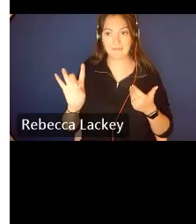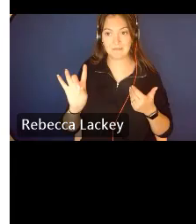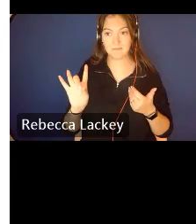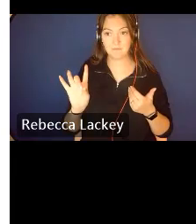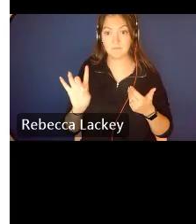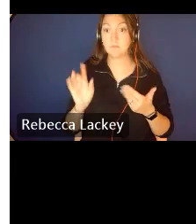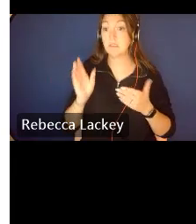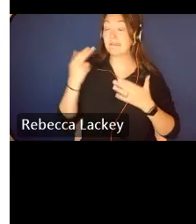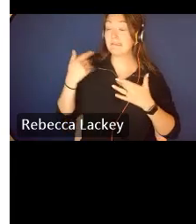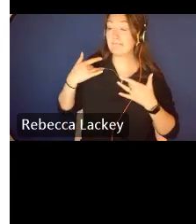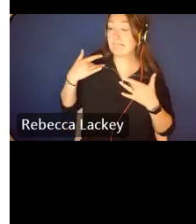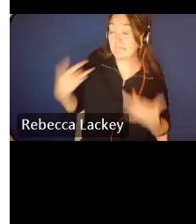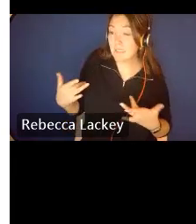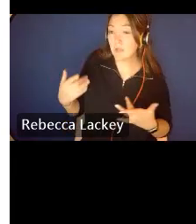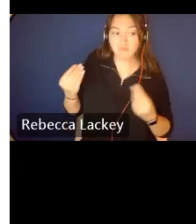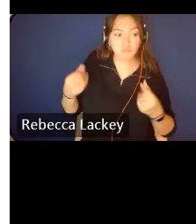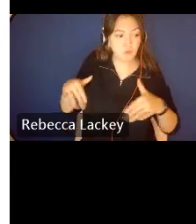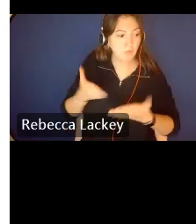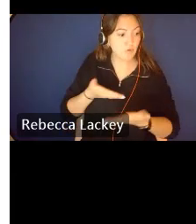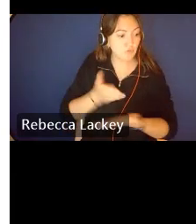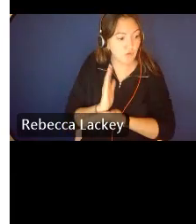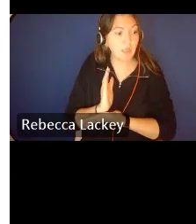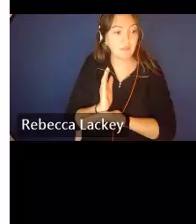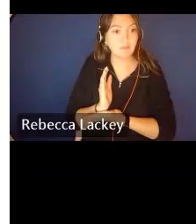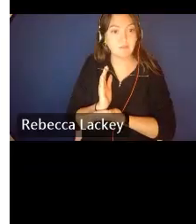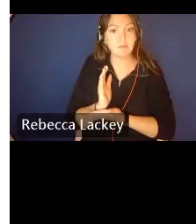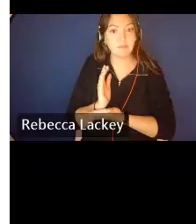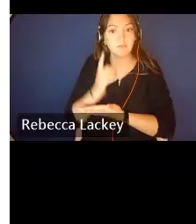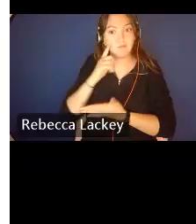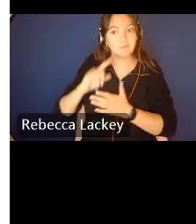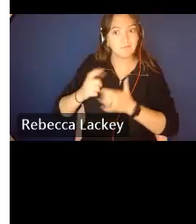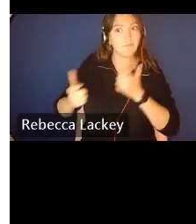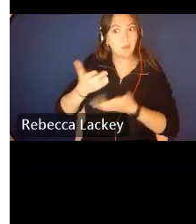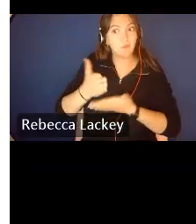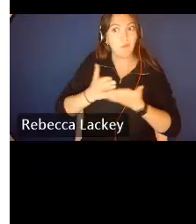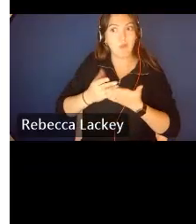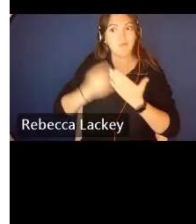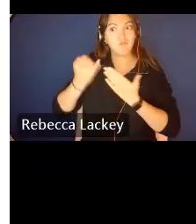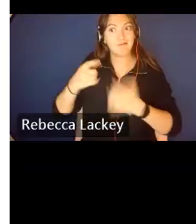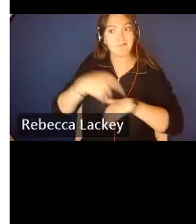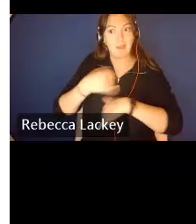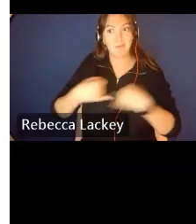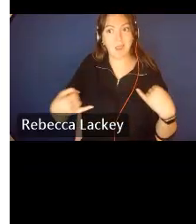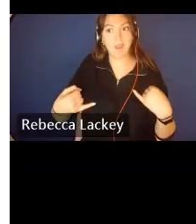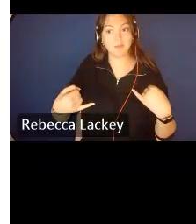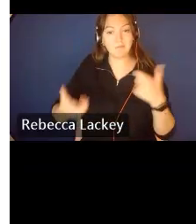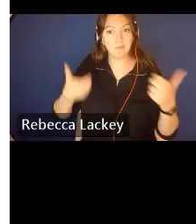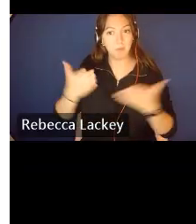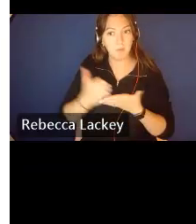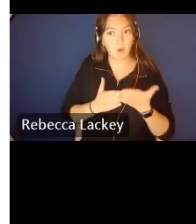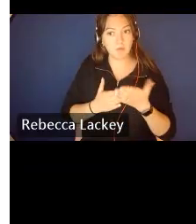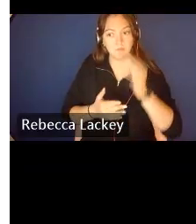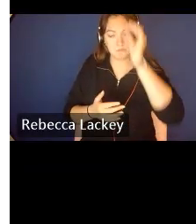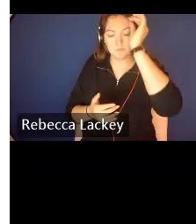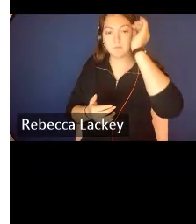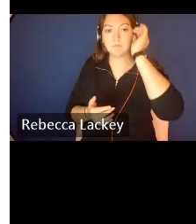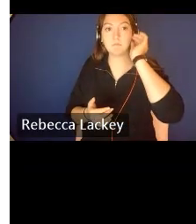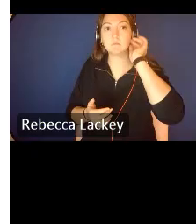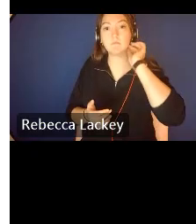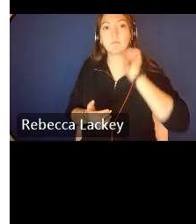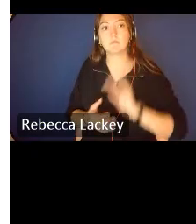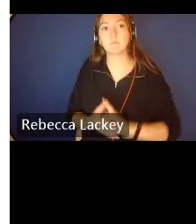Historically, property rights acquisition is the larger portion of the project timeline.